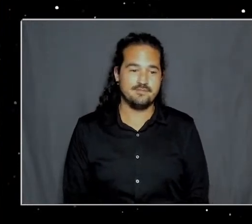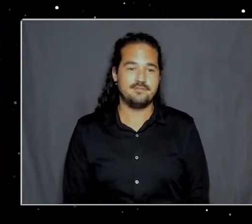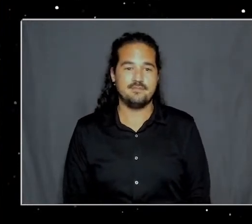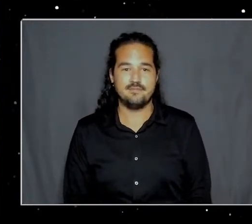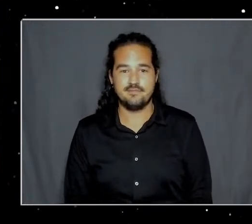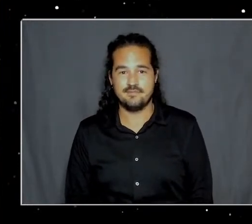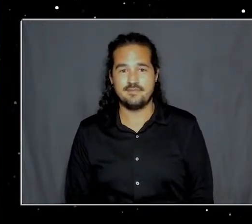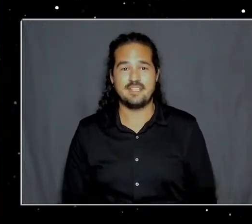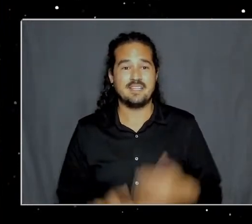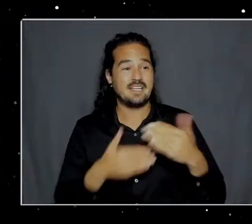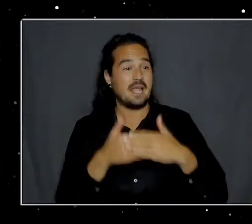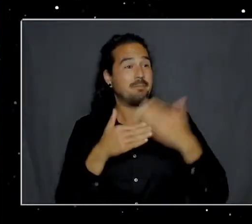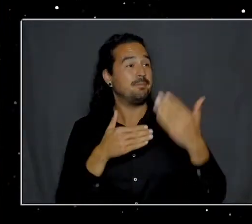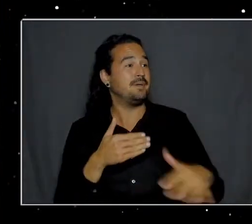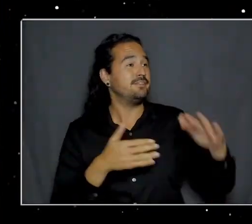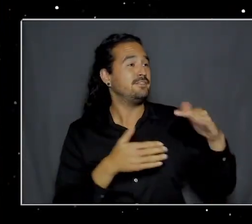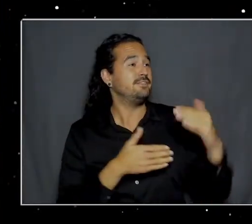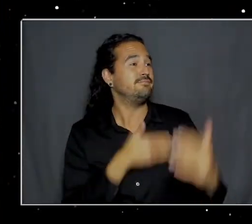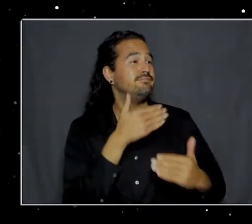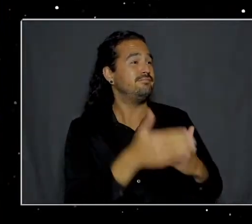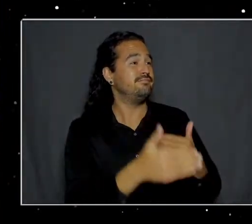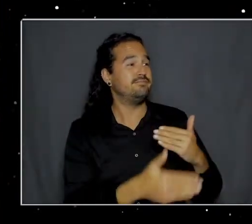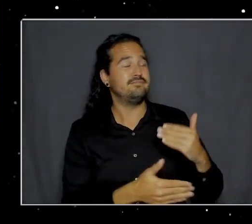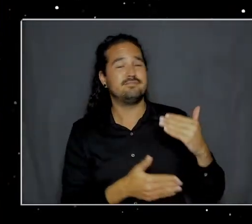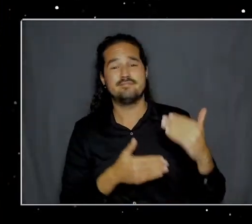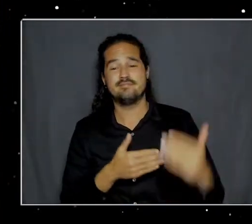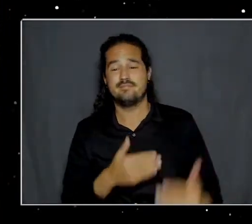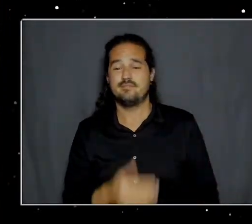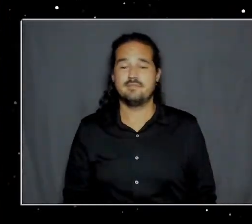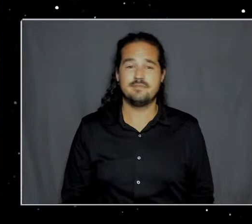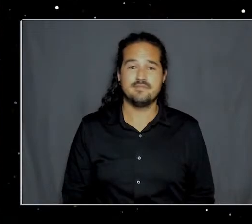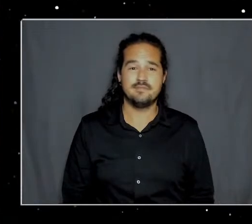SOMETHING GOOD